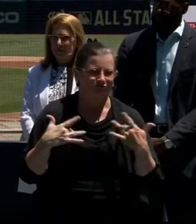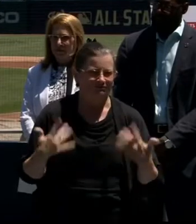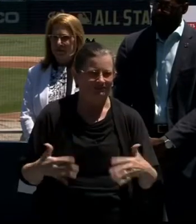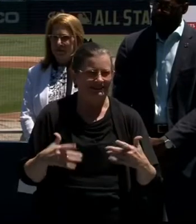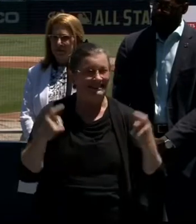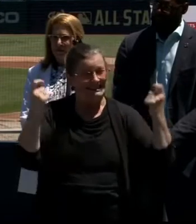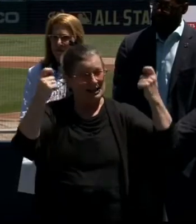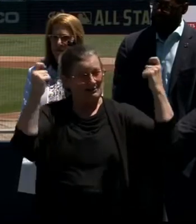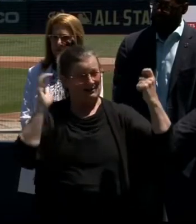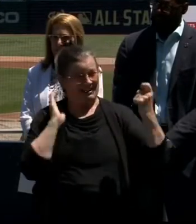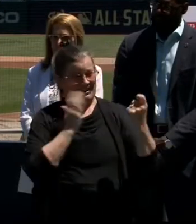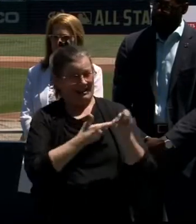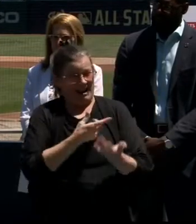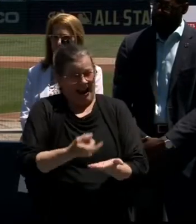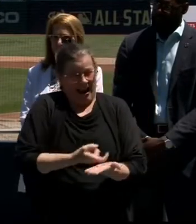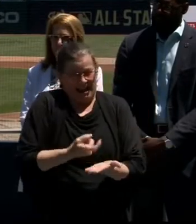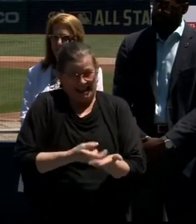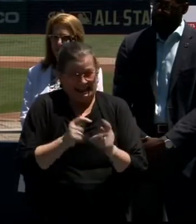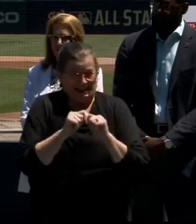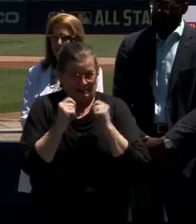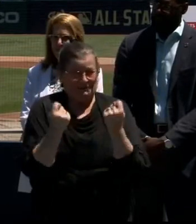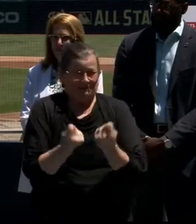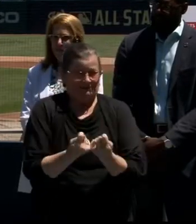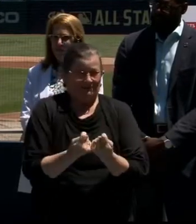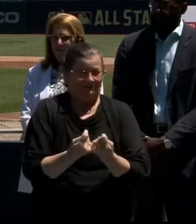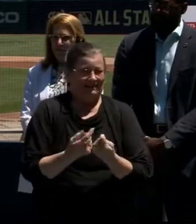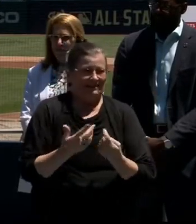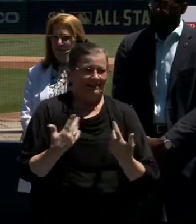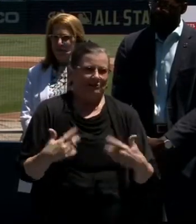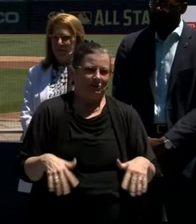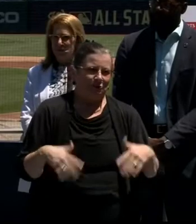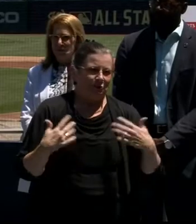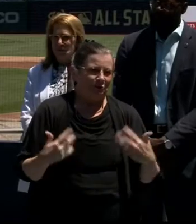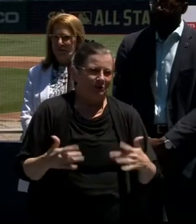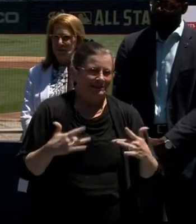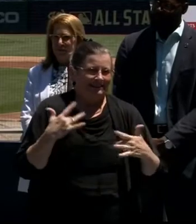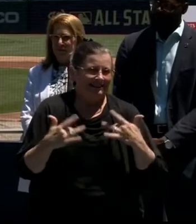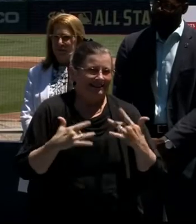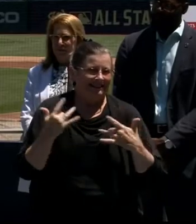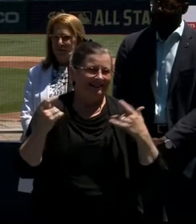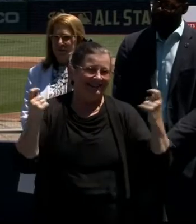TEAM IN CELEBRATING THE CAPS BRINGING HOME THE STANLEY CUP TO